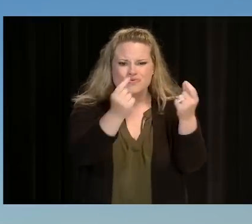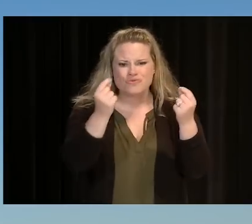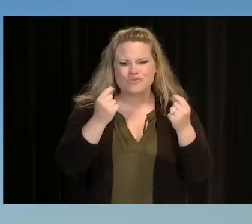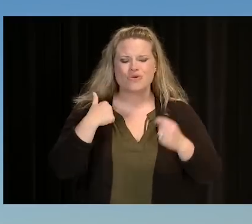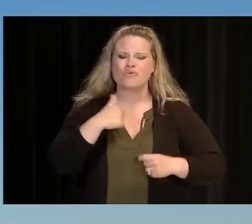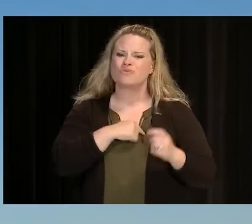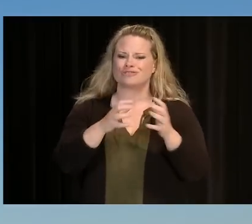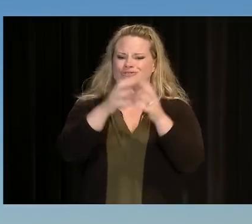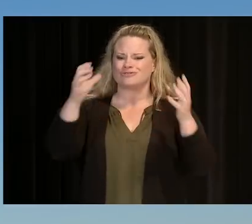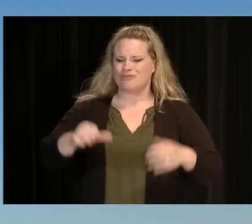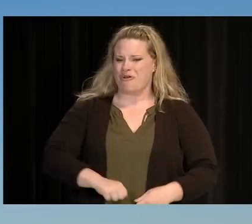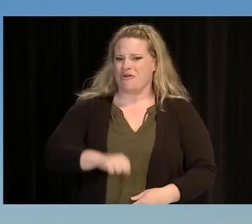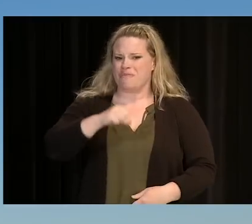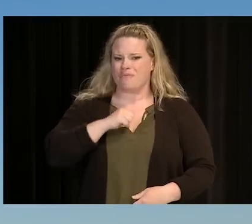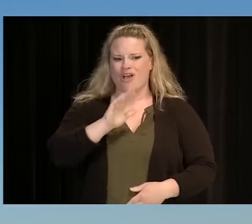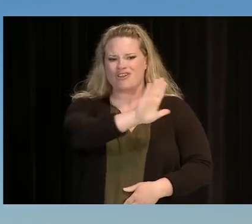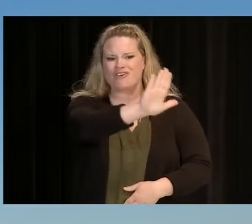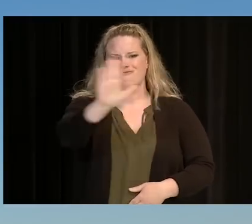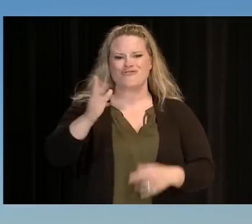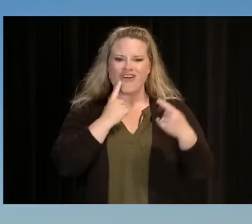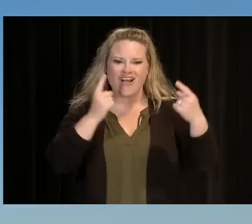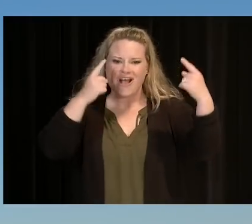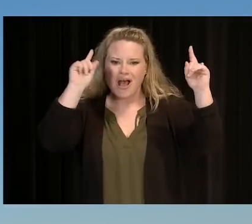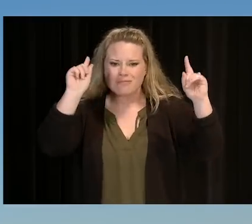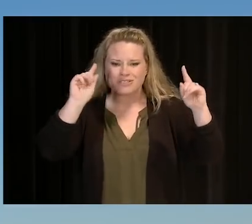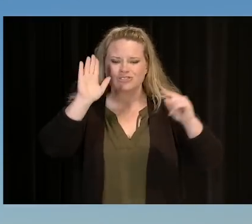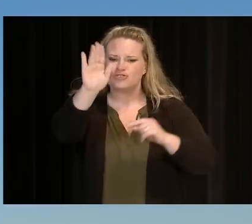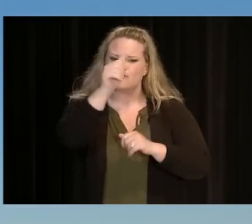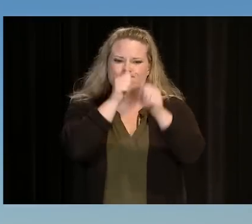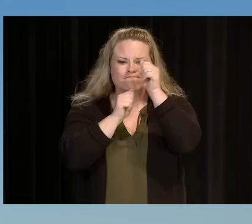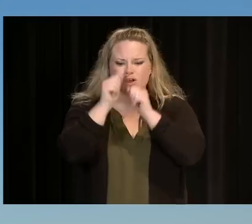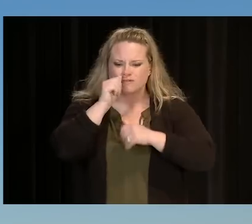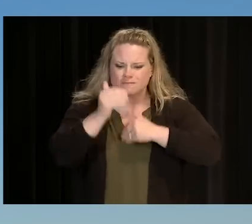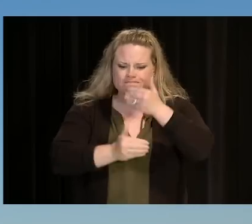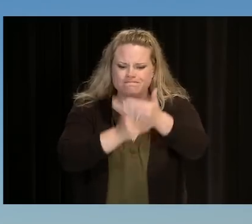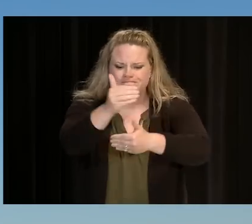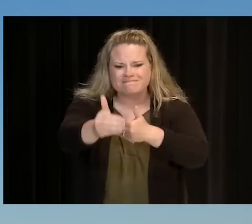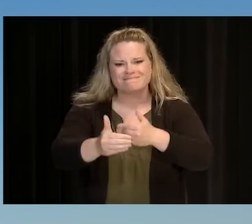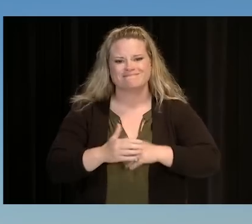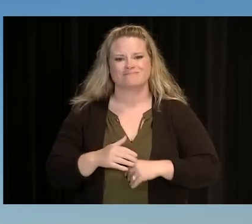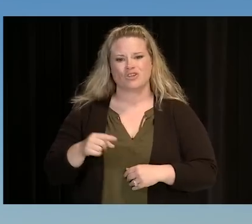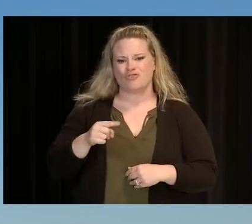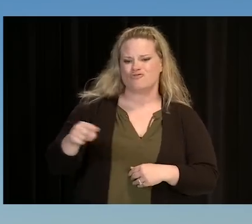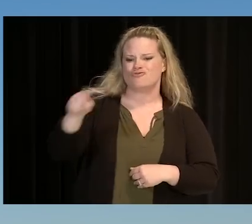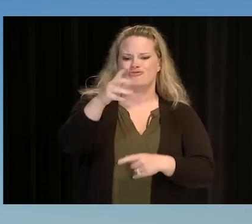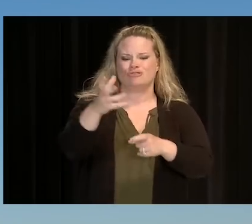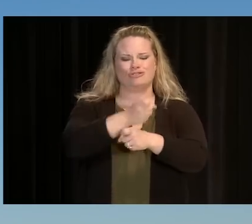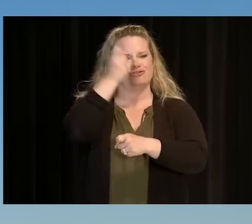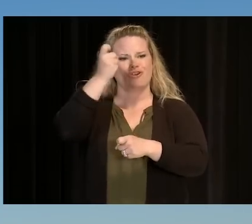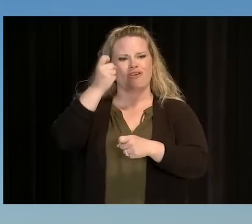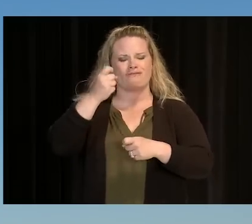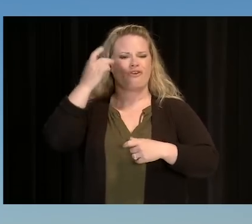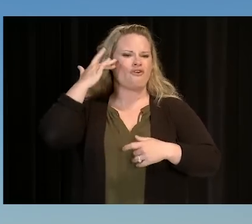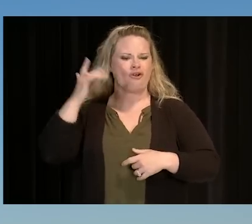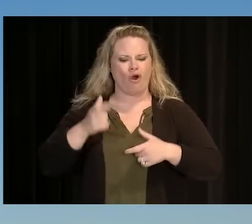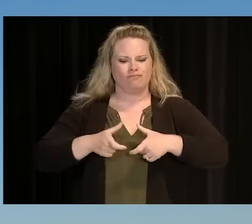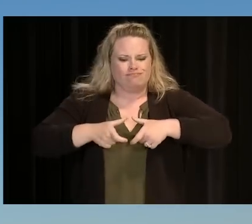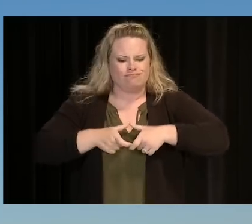WE ARE SO PROUD OF YOUR ACCOMPLISHMENTS AND YOUR PERSEVERANCE THROUGH THIS TIME. YOU DESERVE A GOLD MEDAL FOR ALL THE HURDLES YOU'VE HAD